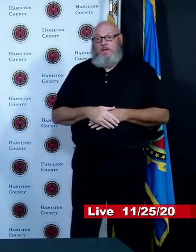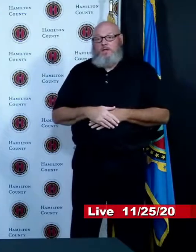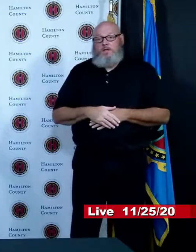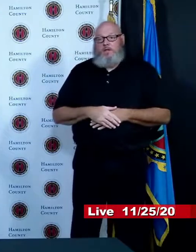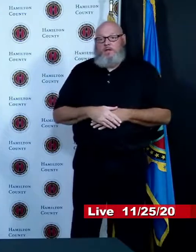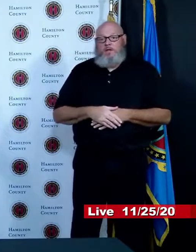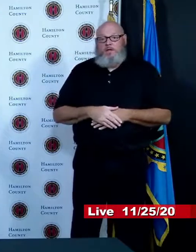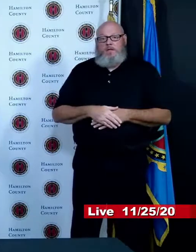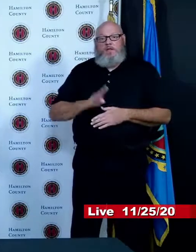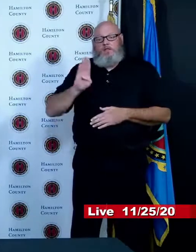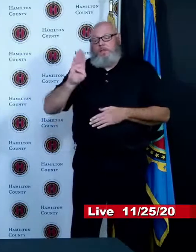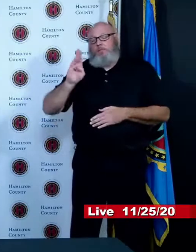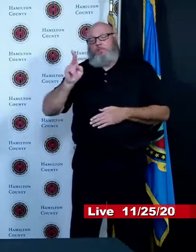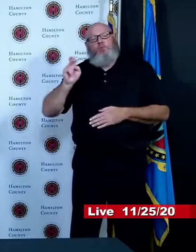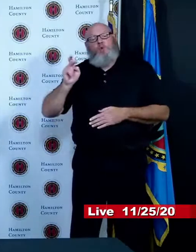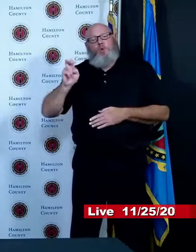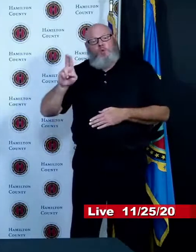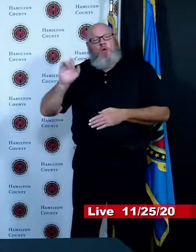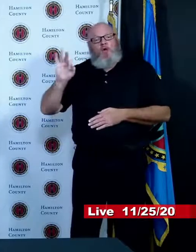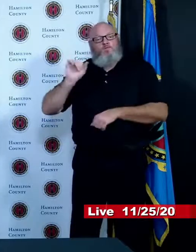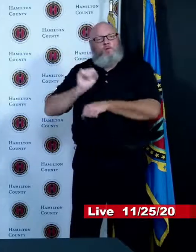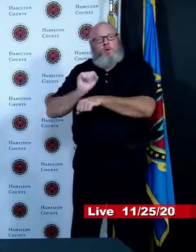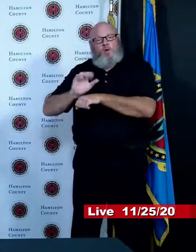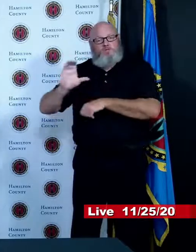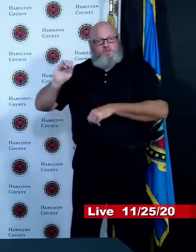those we're forwarding those on at the request of the Ohio department of health